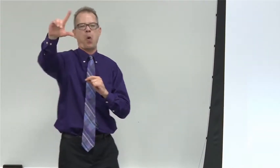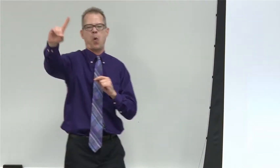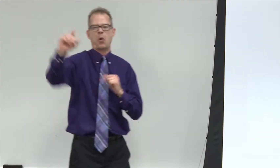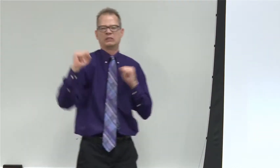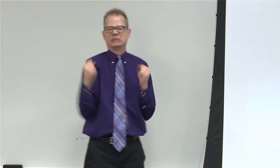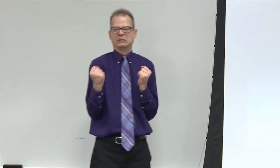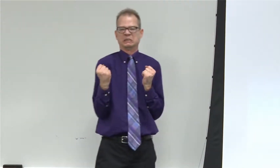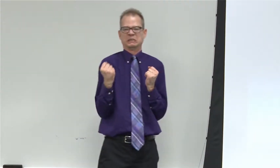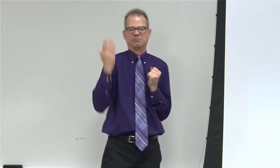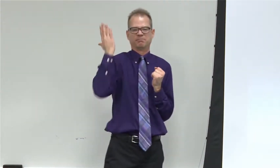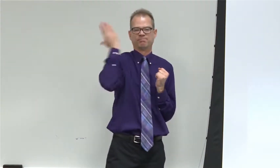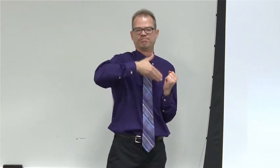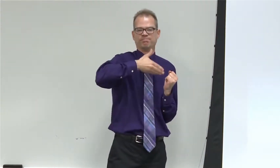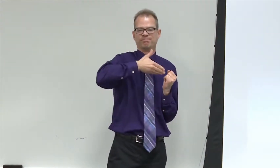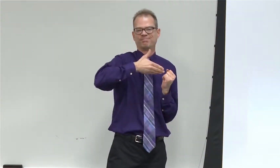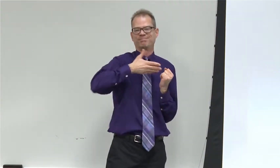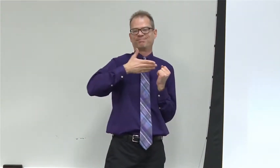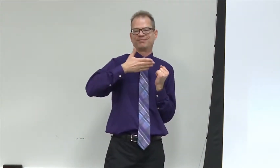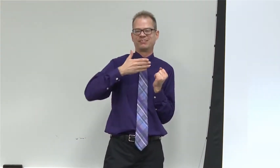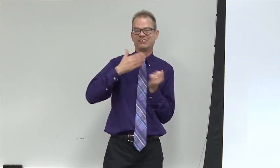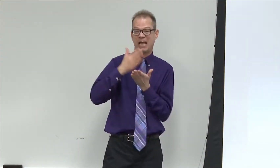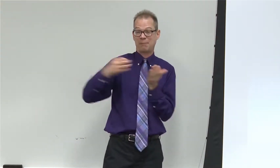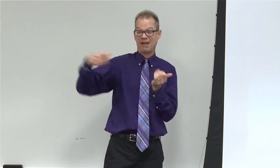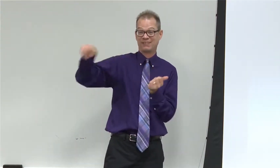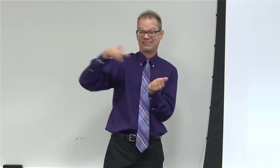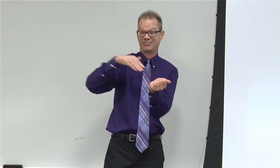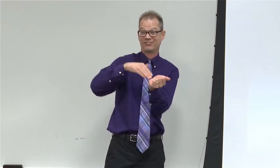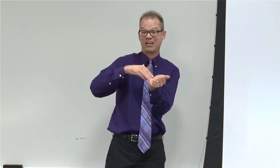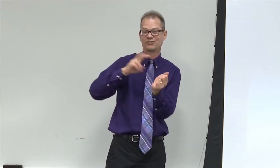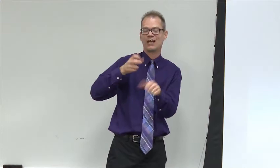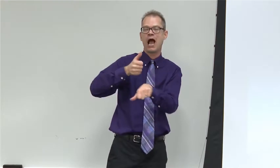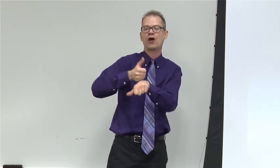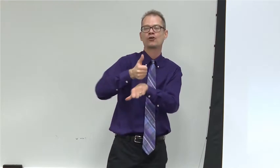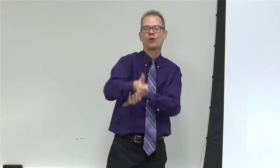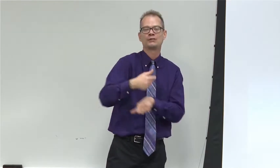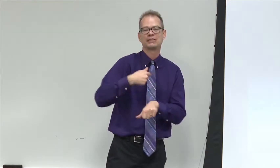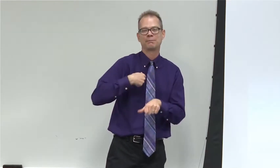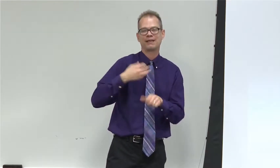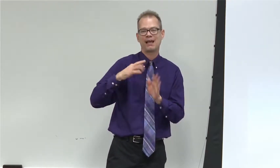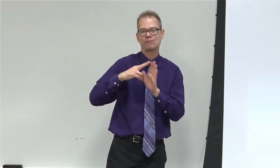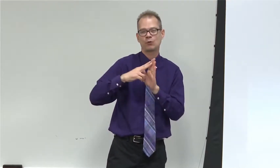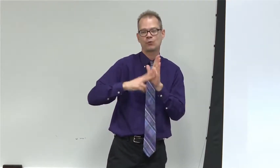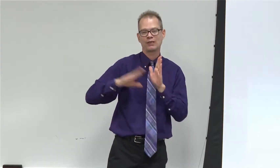but it was... it was very cold.